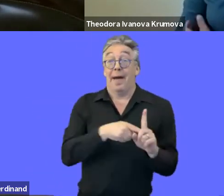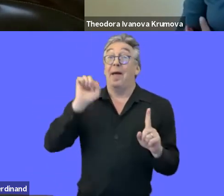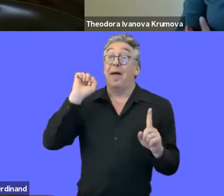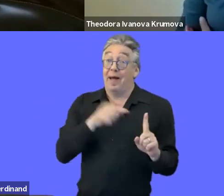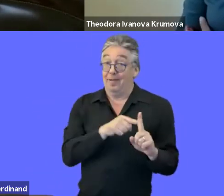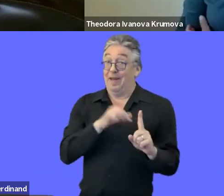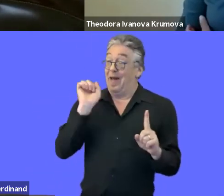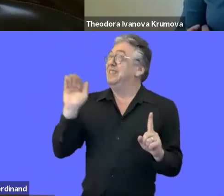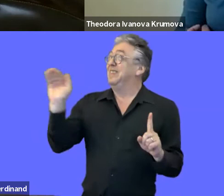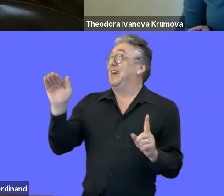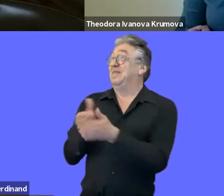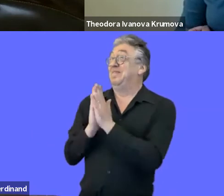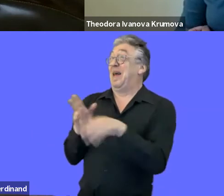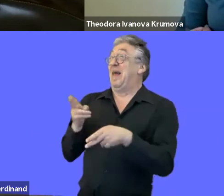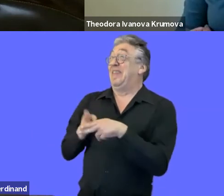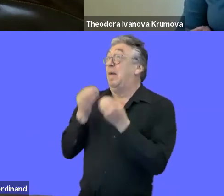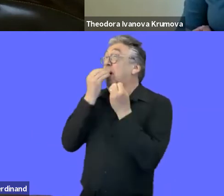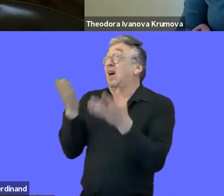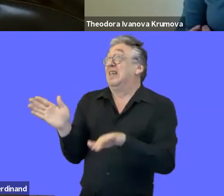but we will elaborate a bit further later on,